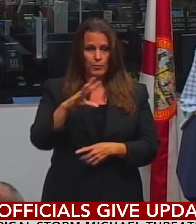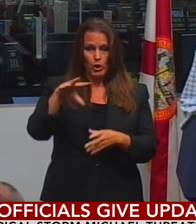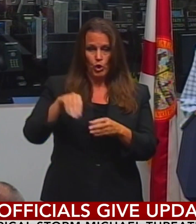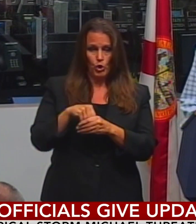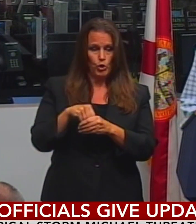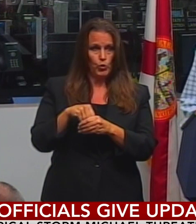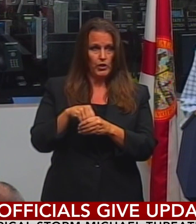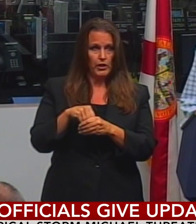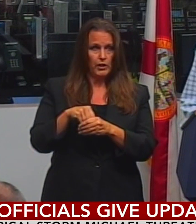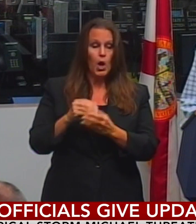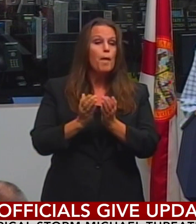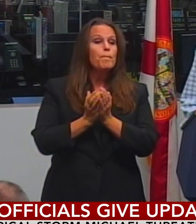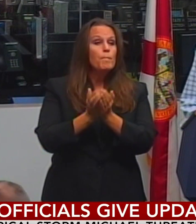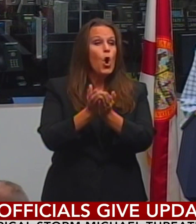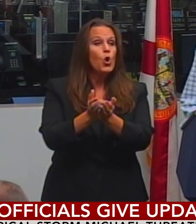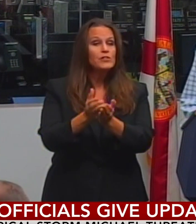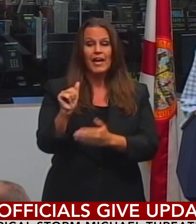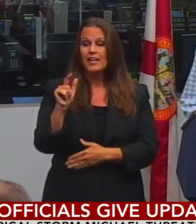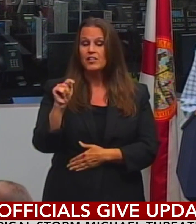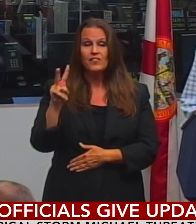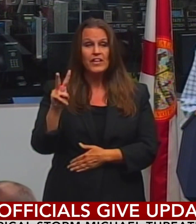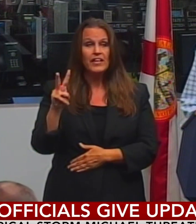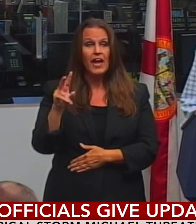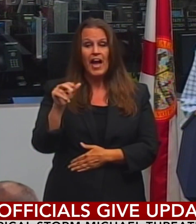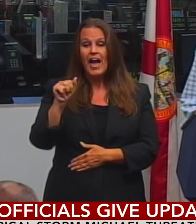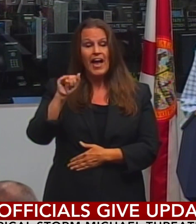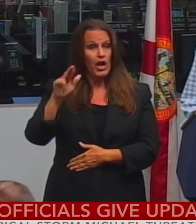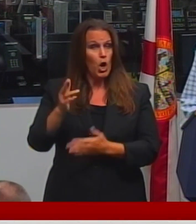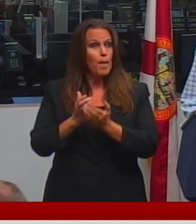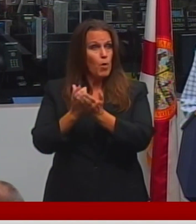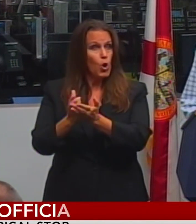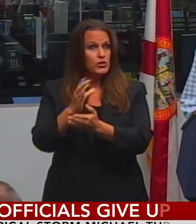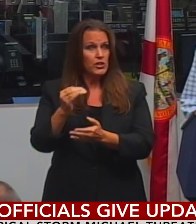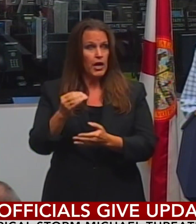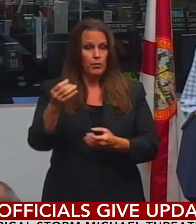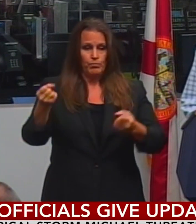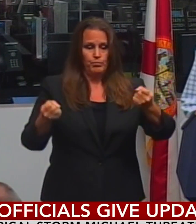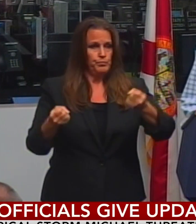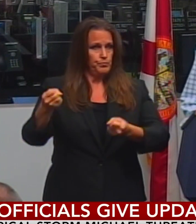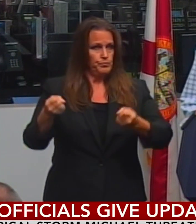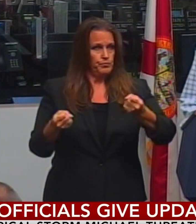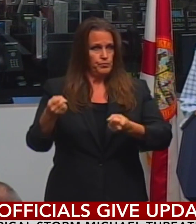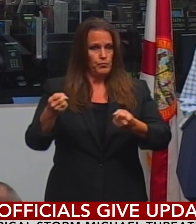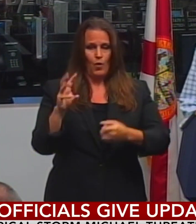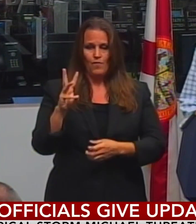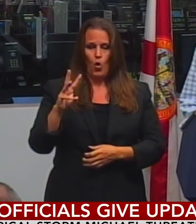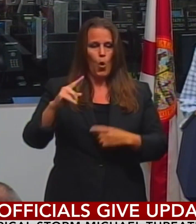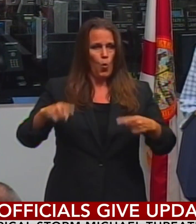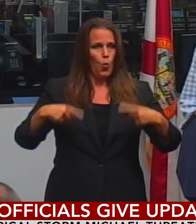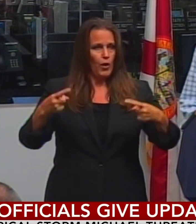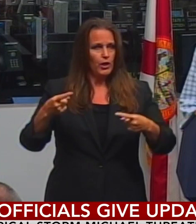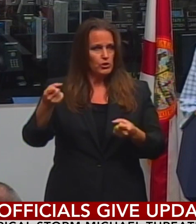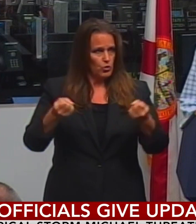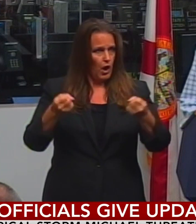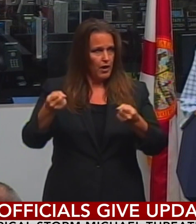NOTICE TO DEPLOY. THIS INCLUDES A VARIETY OF SPECIALIZED EQUIPMENT INCLUDING SHALLOW DRAFT, BOATS, ATVs,